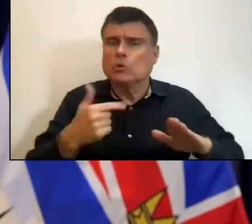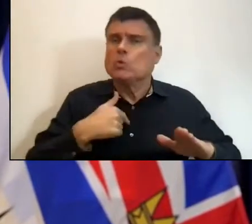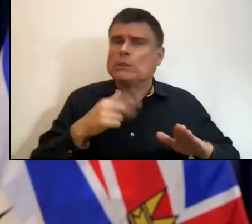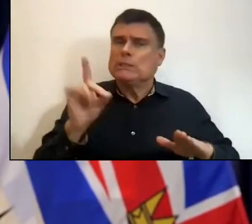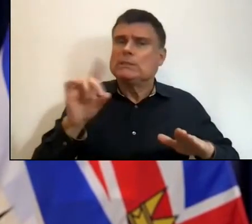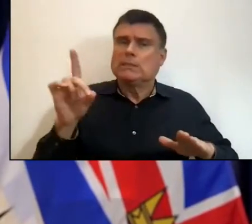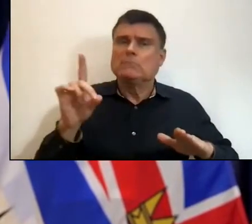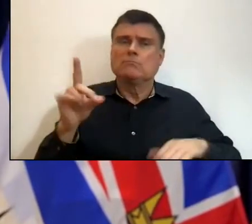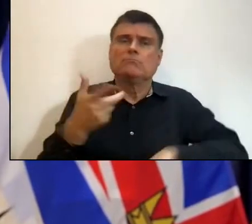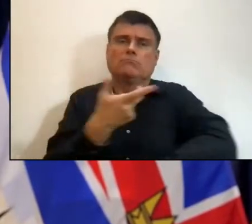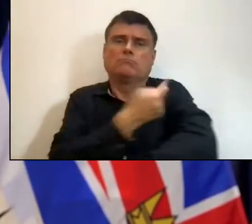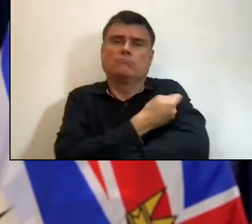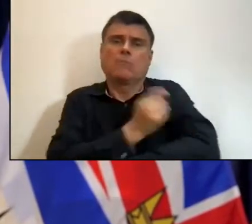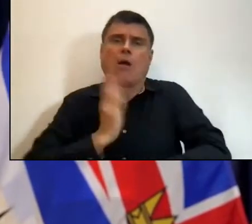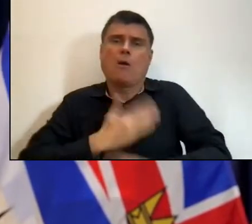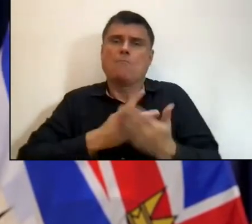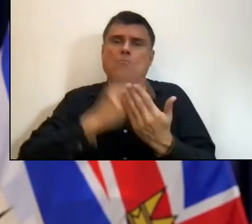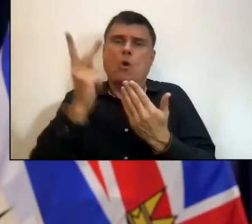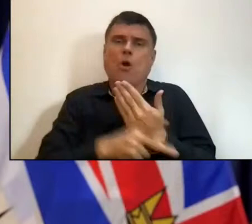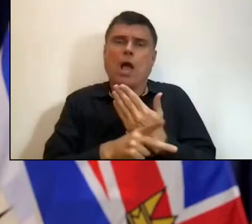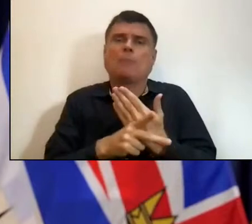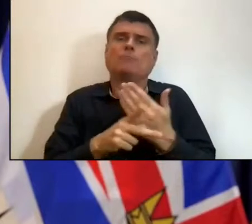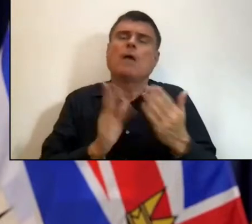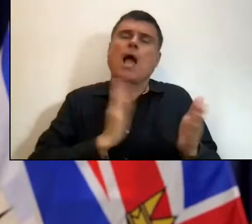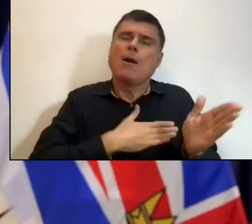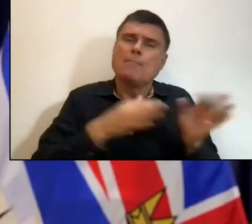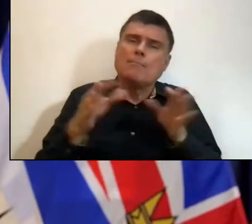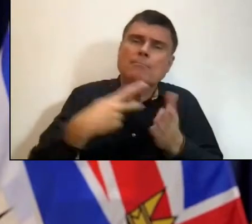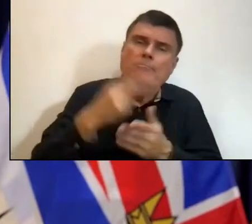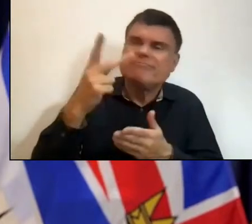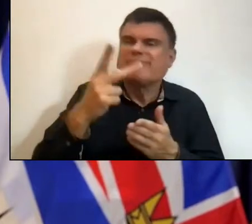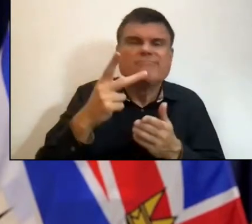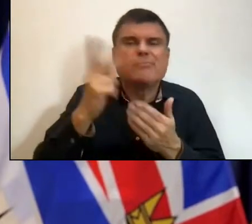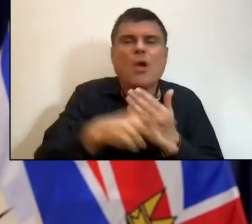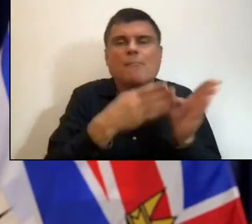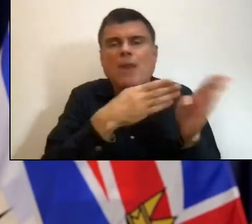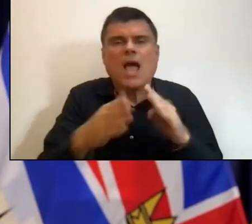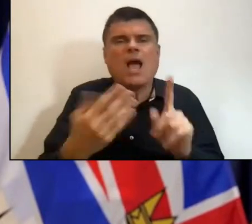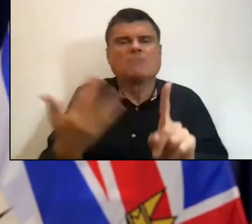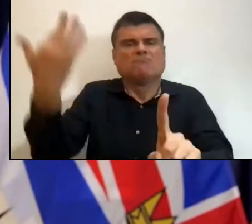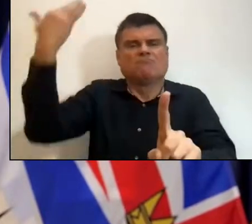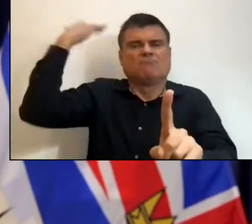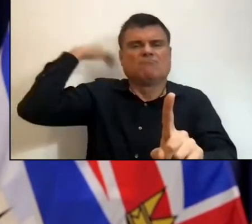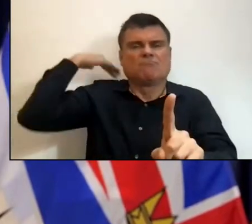And we made extraordinary progress.